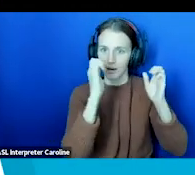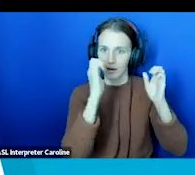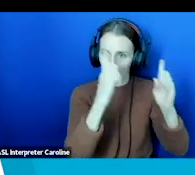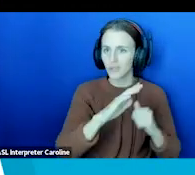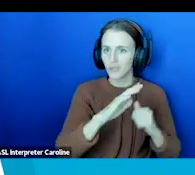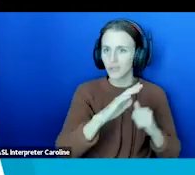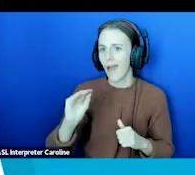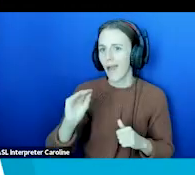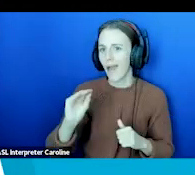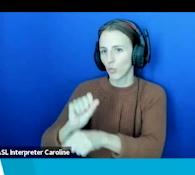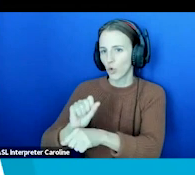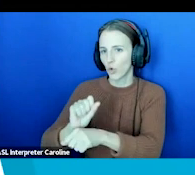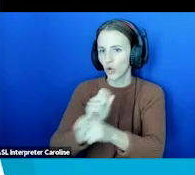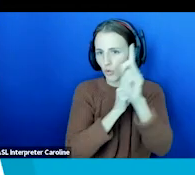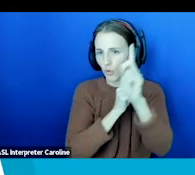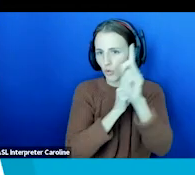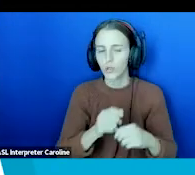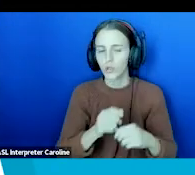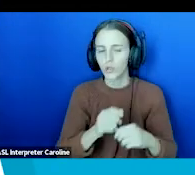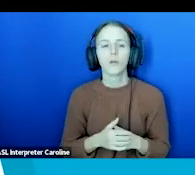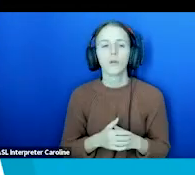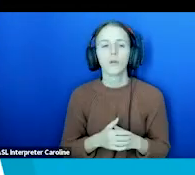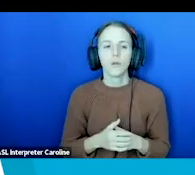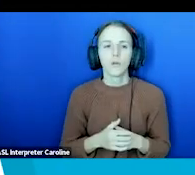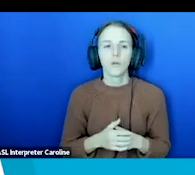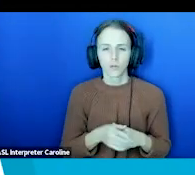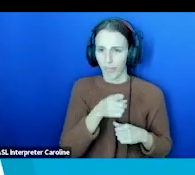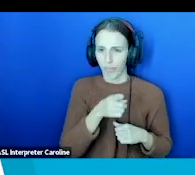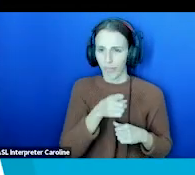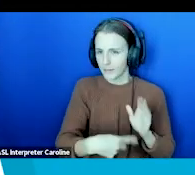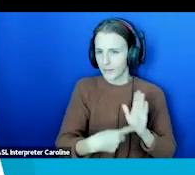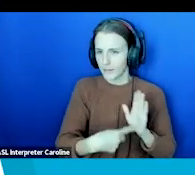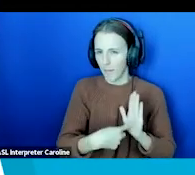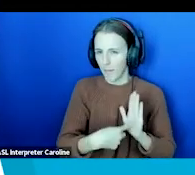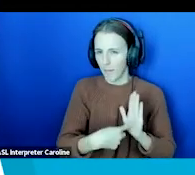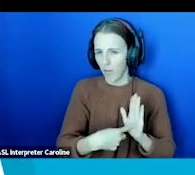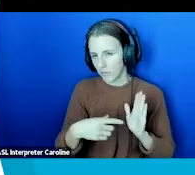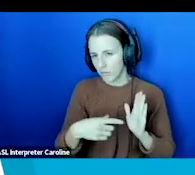IT IS UNIQUELY TAILORED TO THE SPECIFIC'S INDIVIDUAL'S